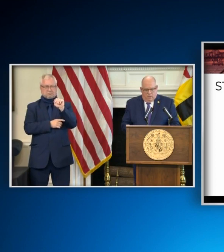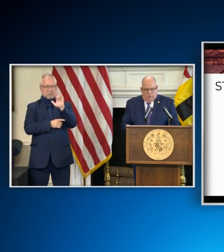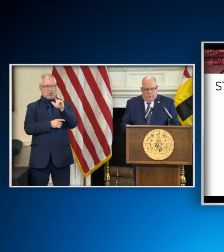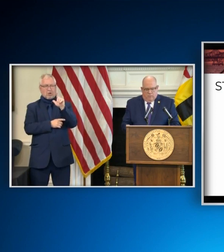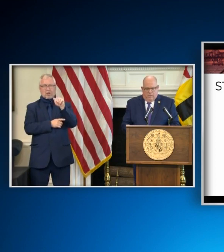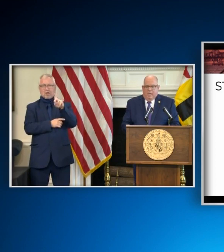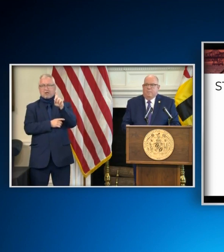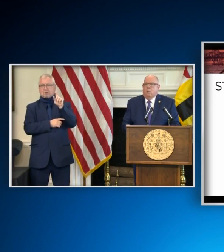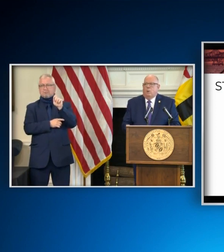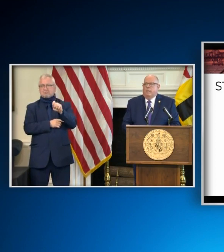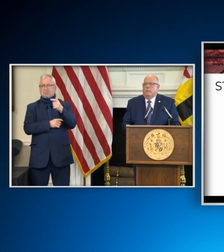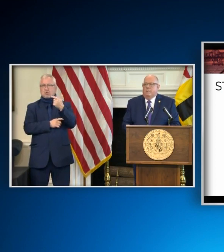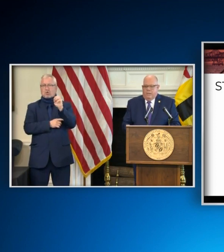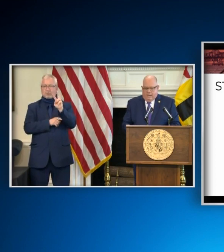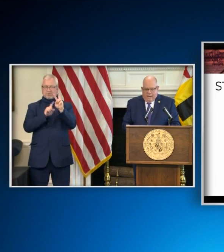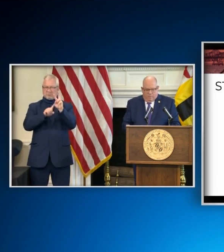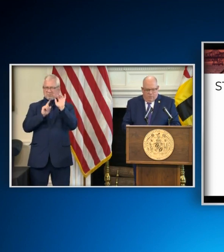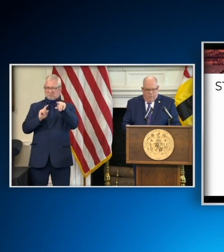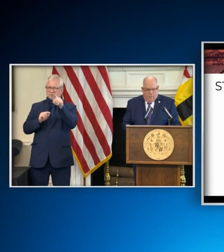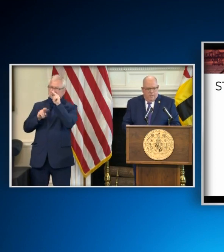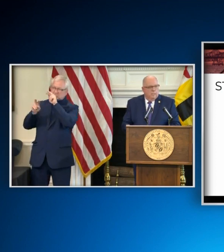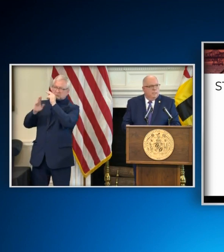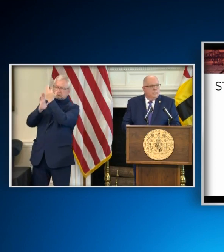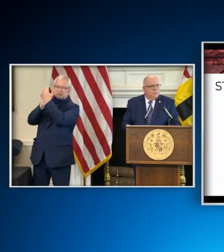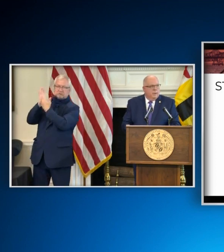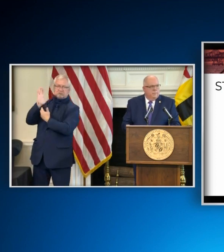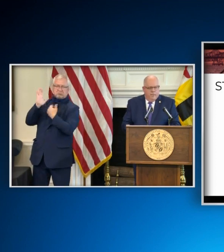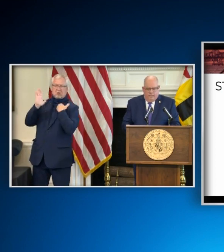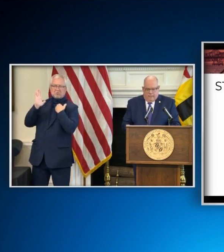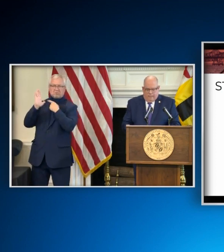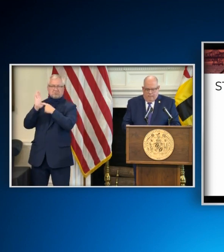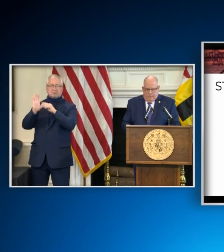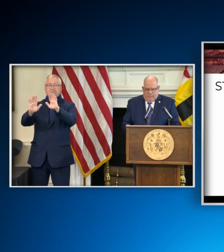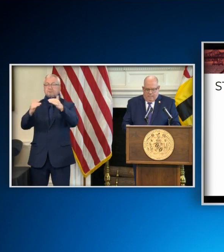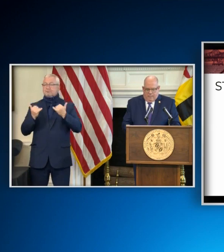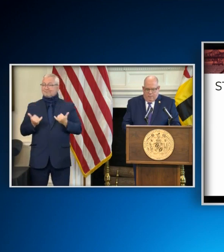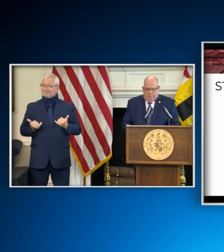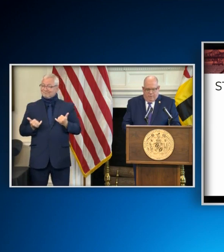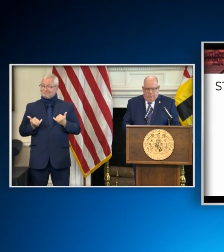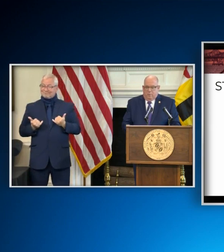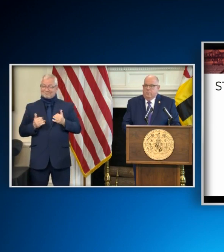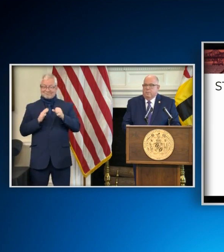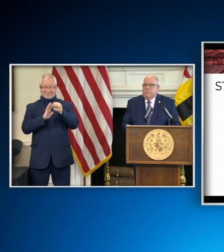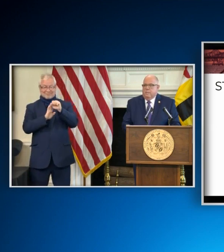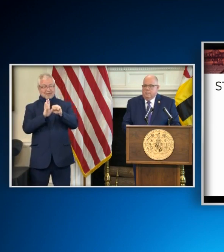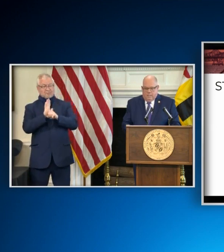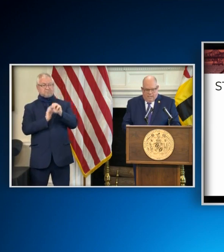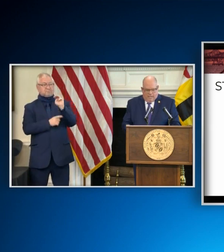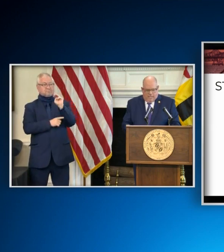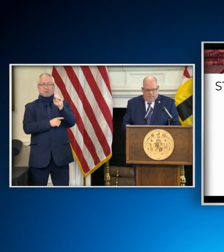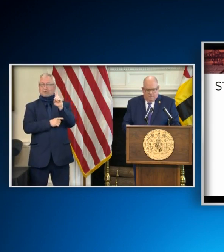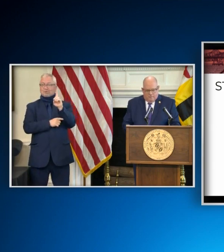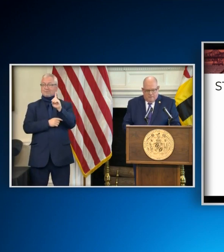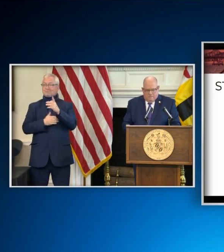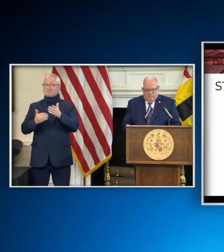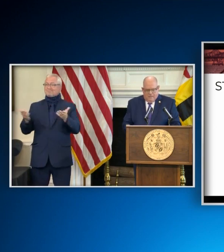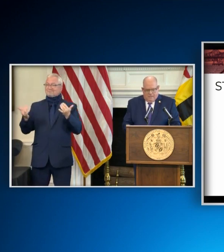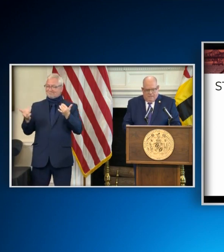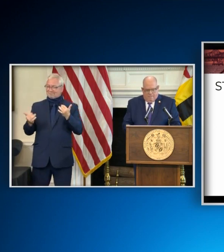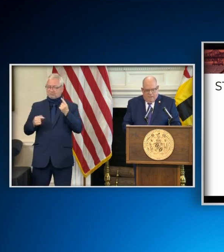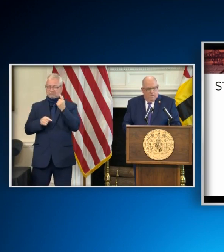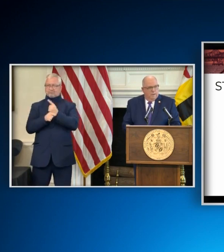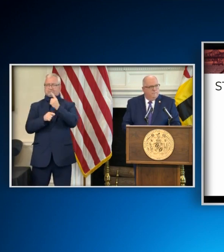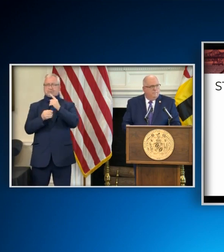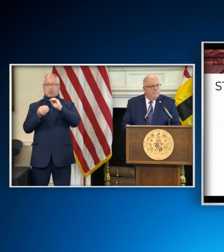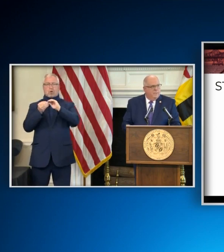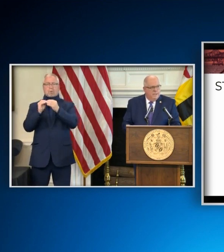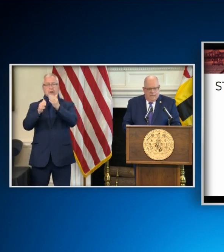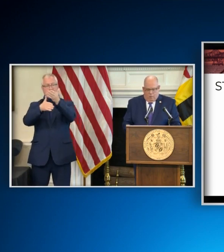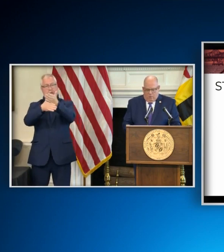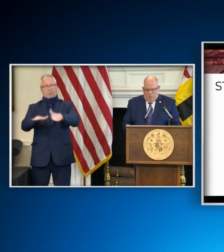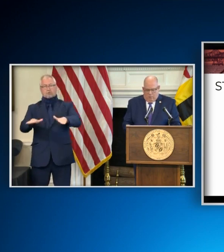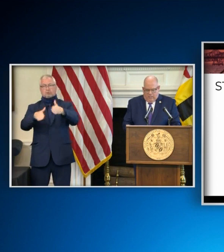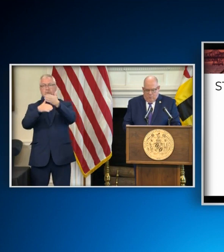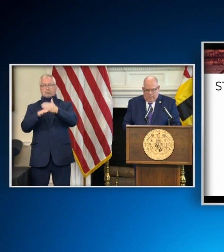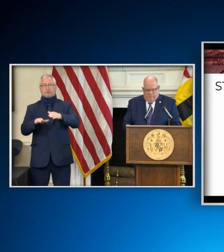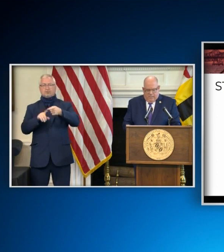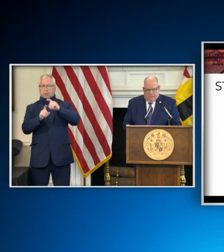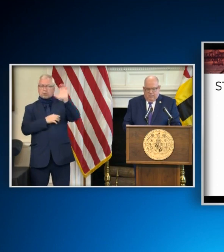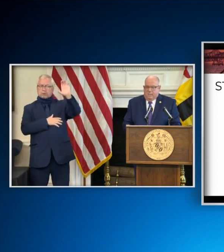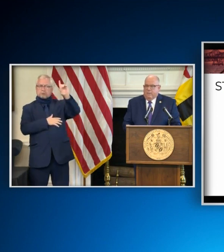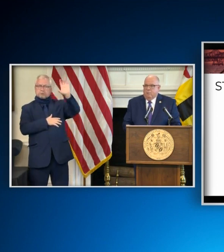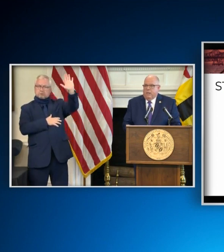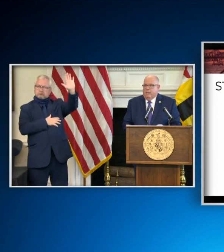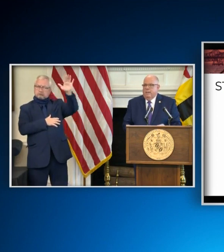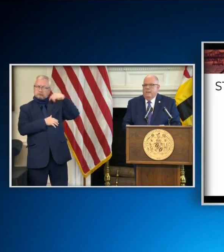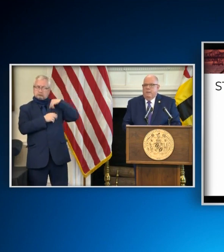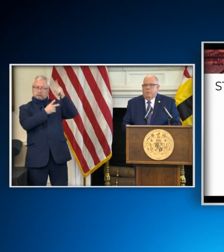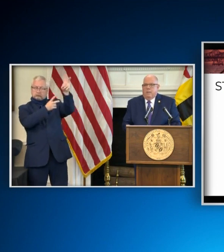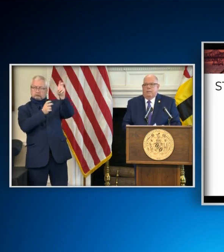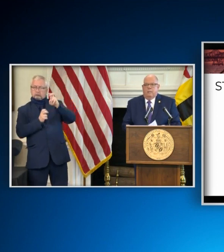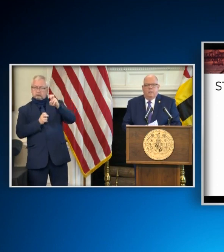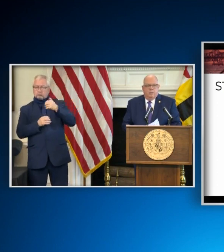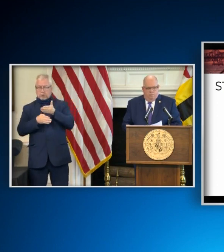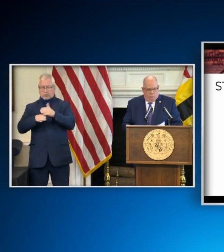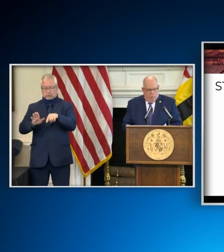THE STATE DEPARTMENT OF HEALT IS NOW USING THE SAME SEVEN DAY ROLLING AVERAGE RECOMMENDED BY THE NEW FEDERAL CDC GUIDELINES.